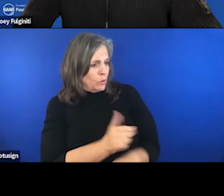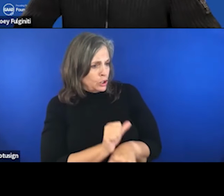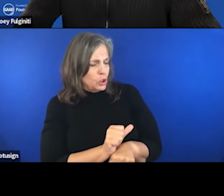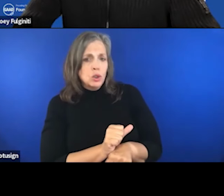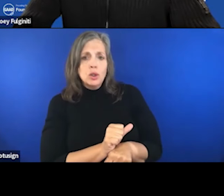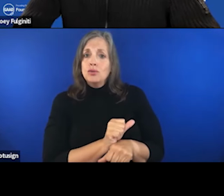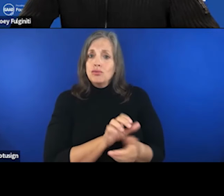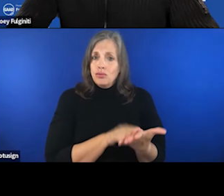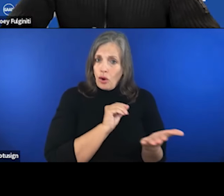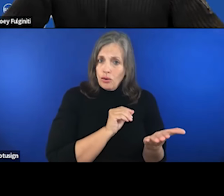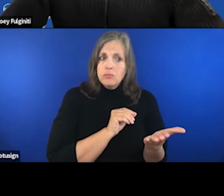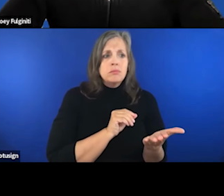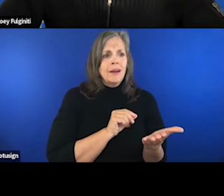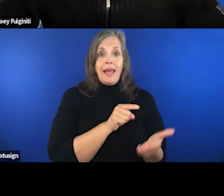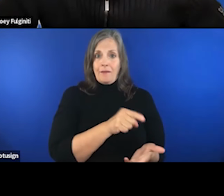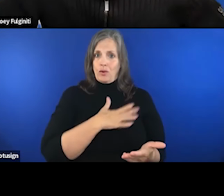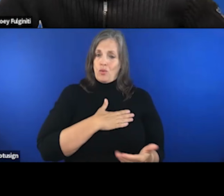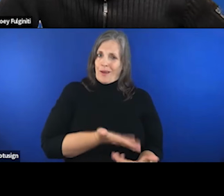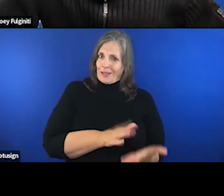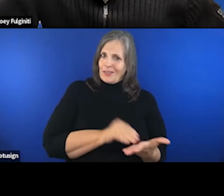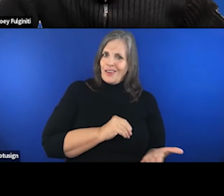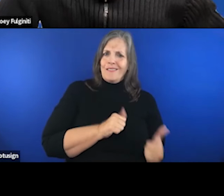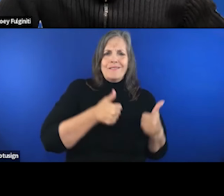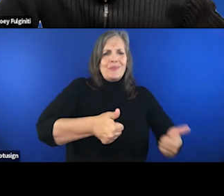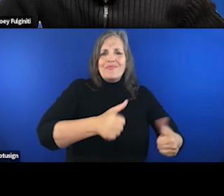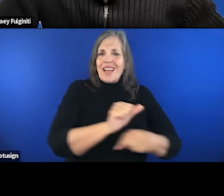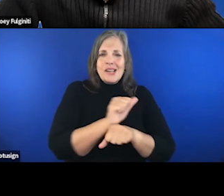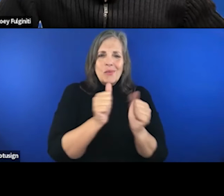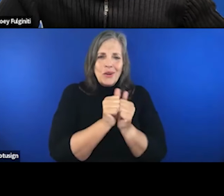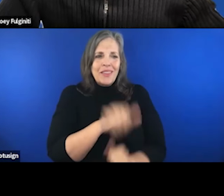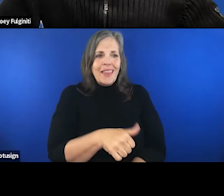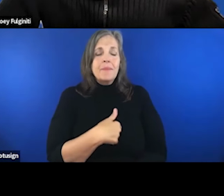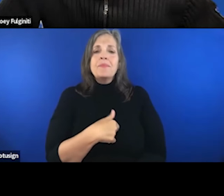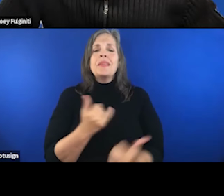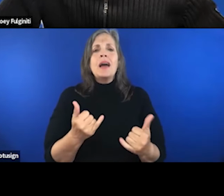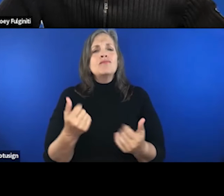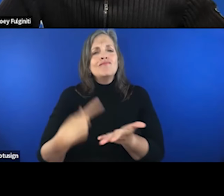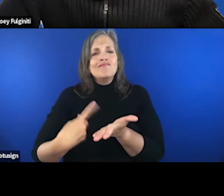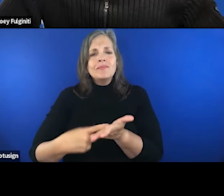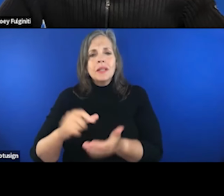that so now let's get into a little bit of empathy because this is all going to tie into each other